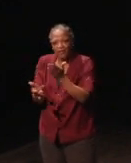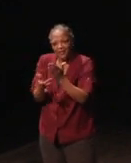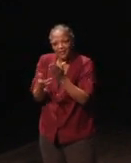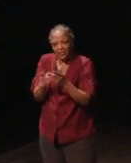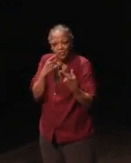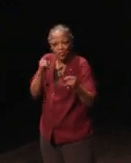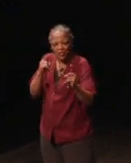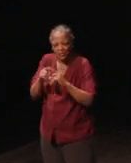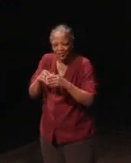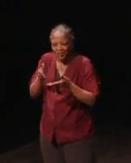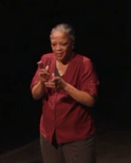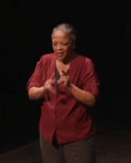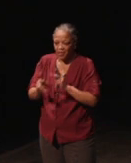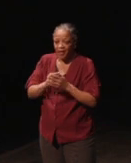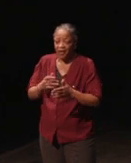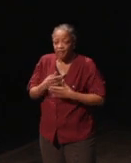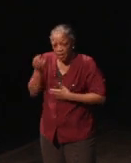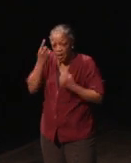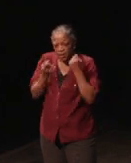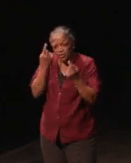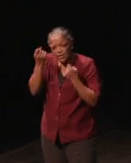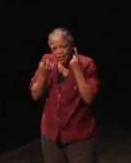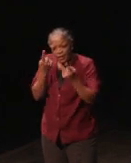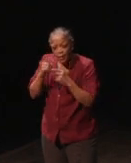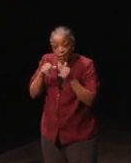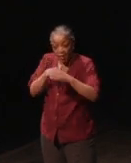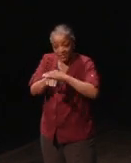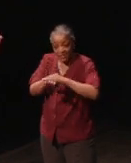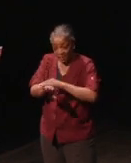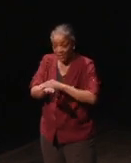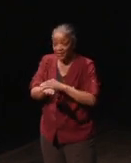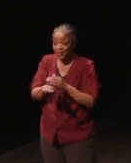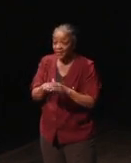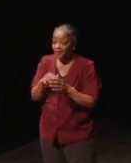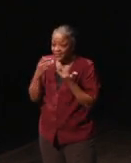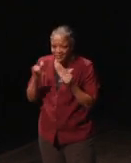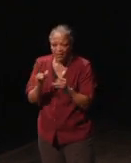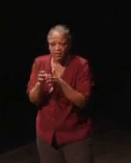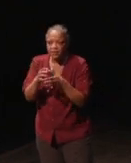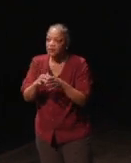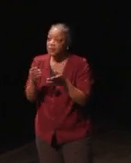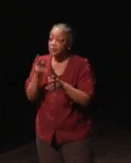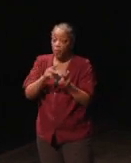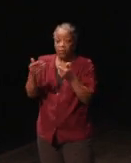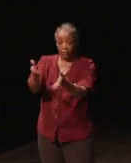letting people have empathy and understanding about accessibility. It's also to the public as well, they take bookings.